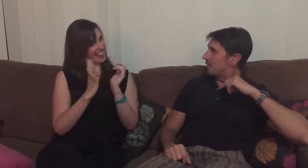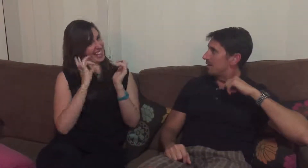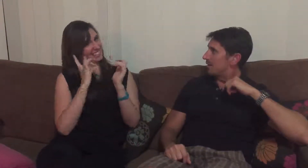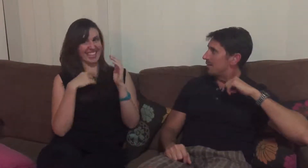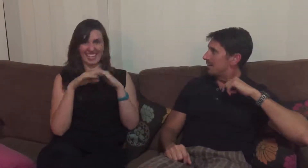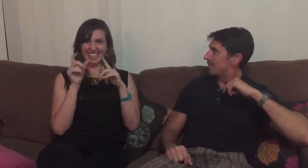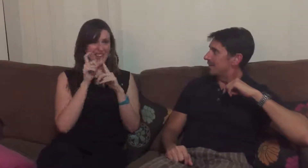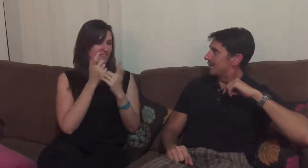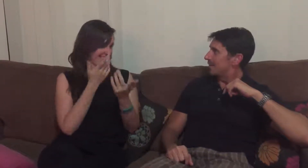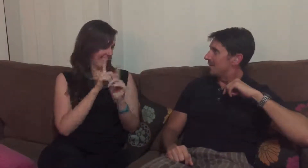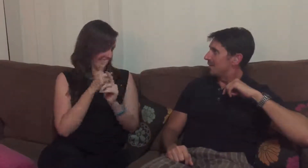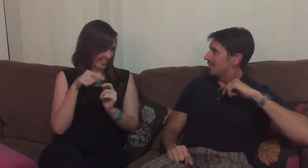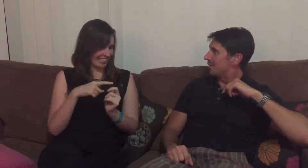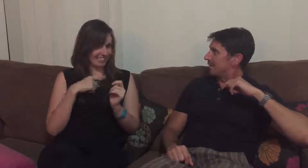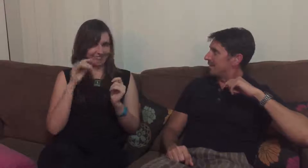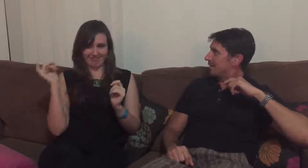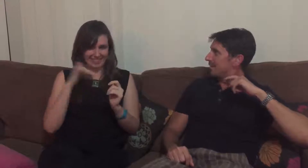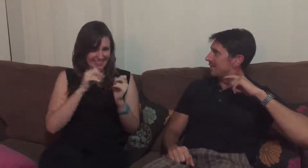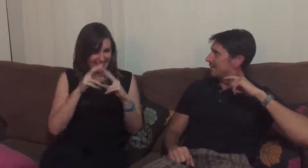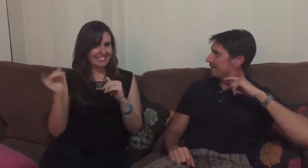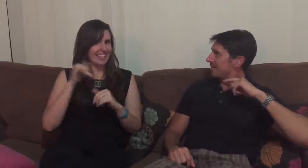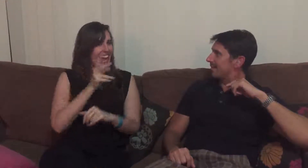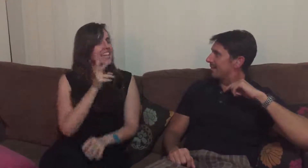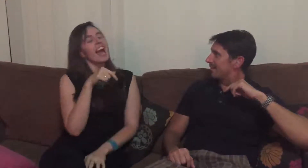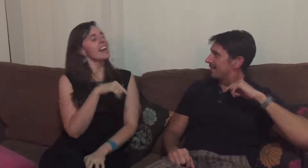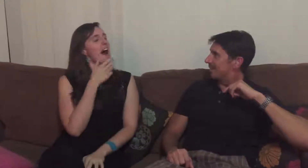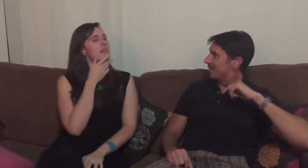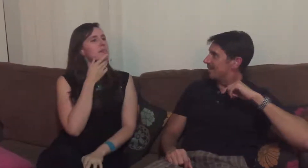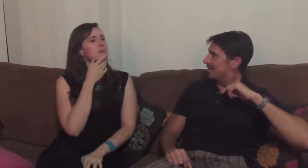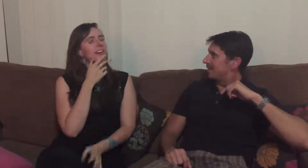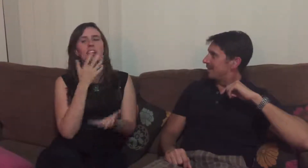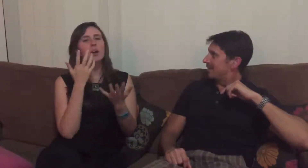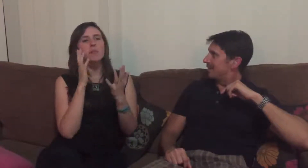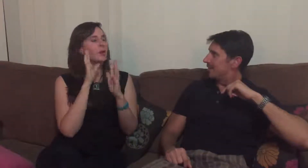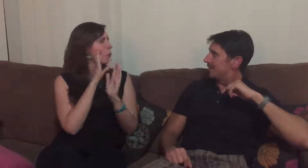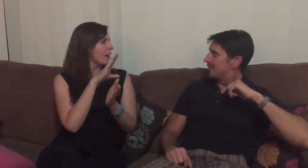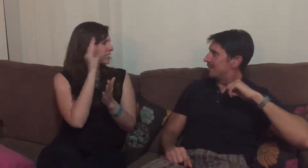It feels so much longer, I have been so busy. I have to say, it's been a wonderful experience so far.